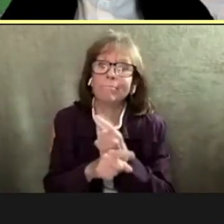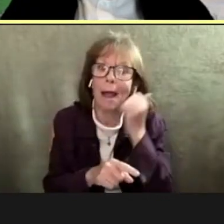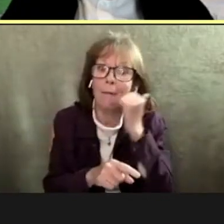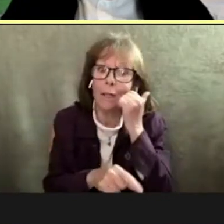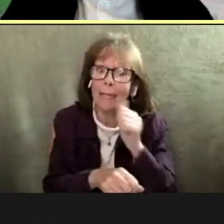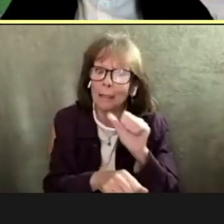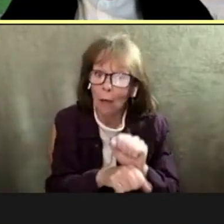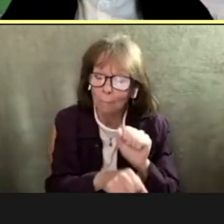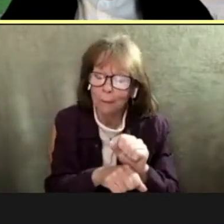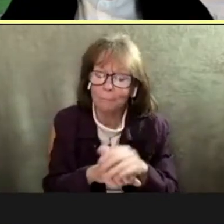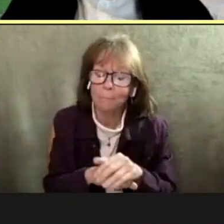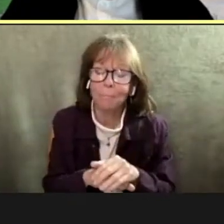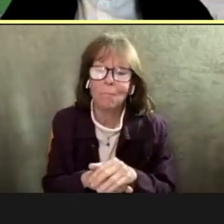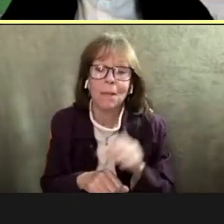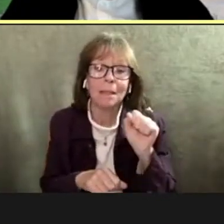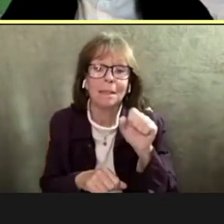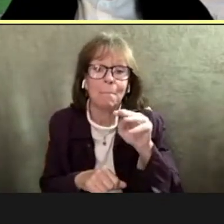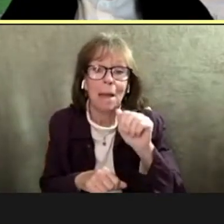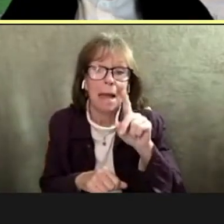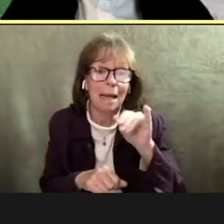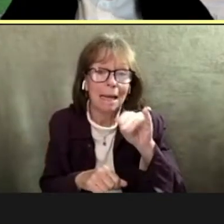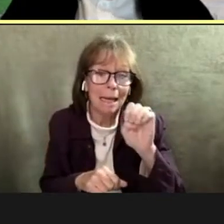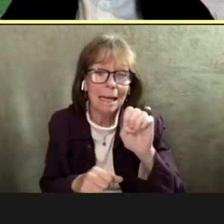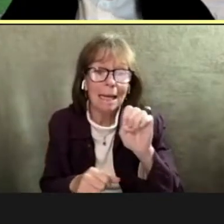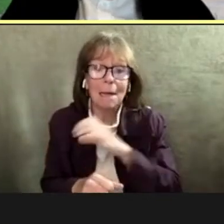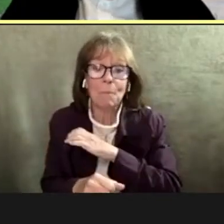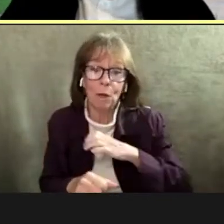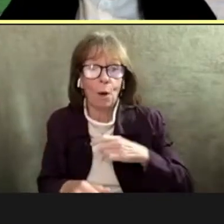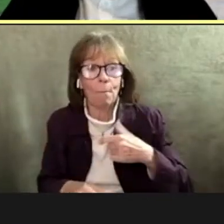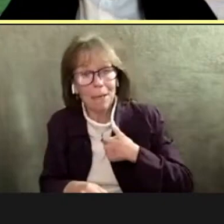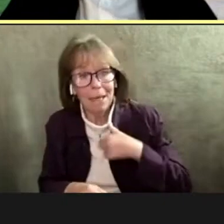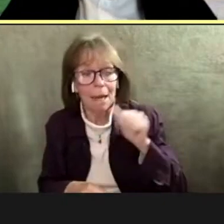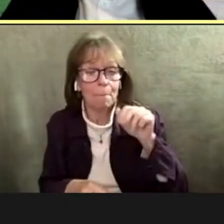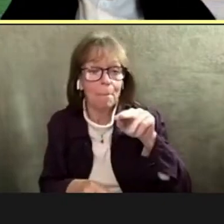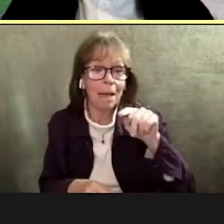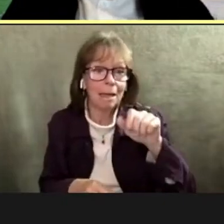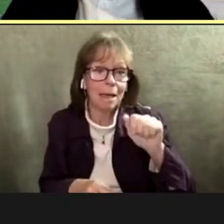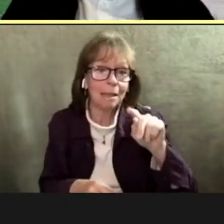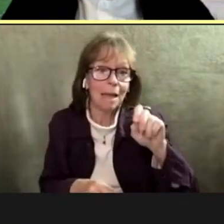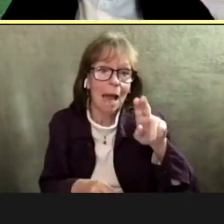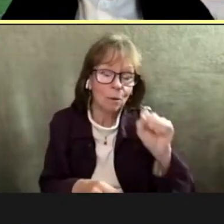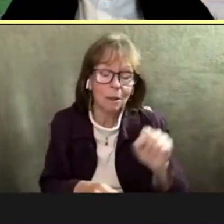Members of this committee include myself, Amanda Taus, Ellen Zanino.